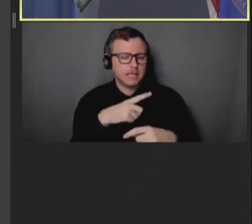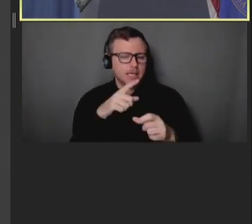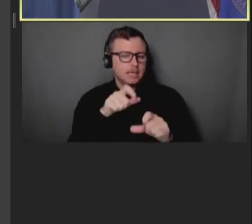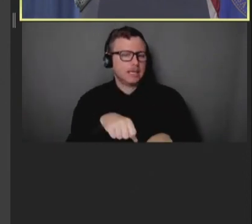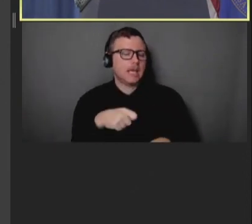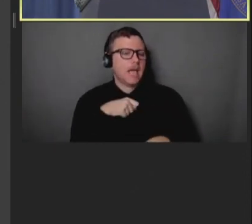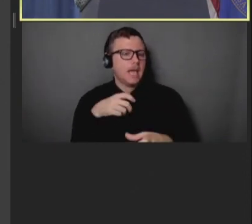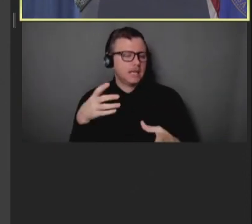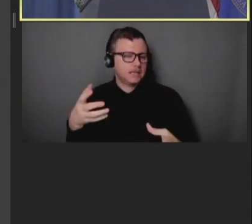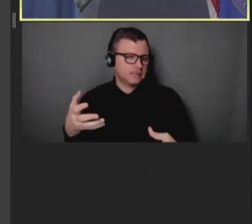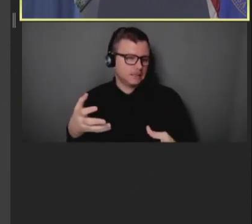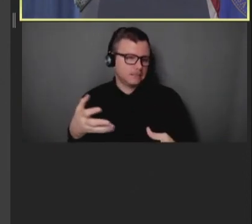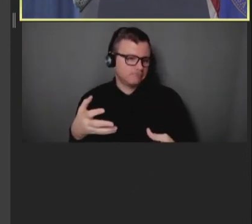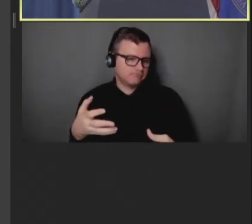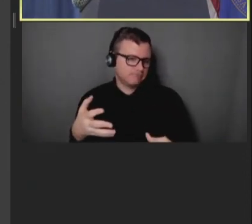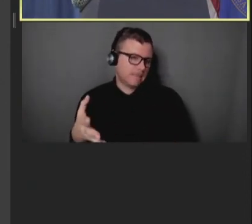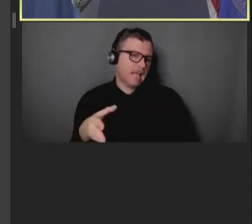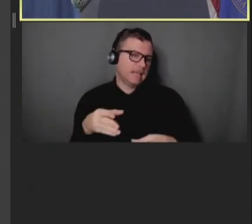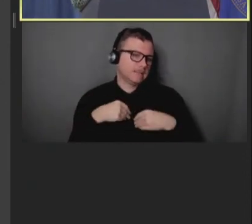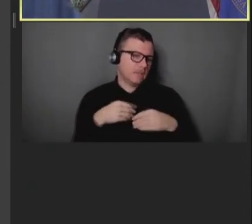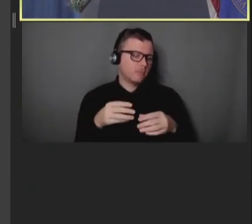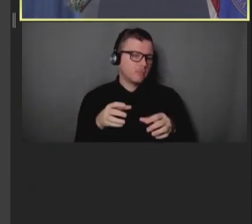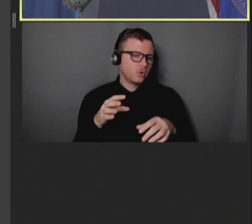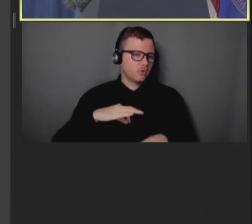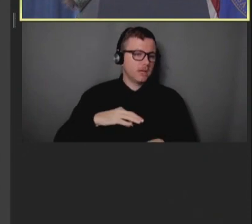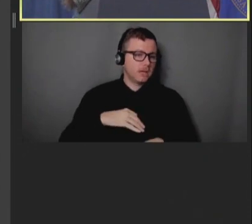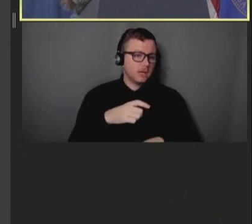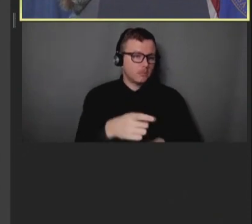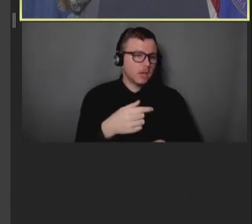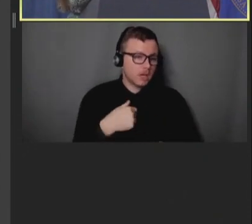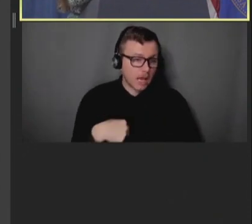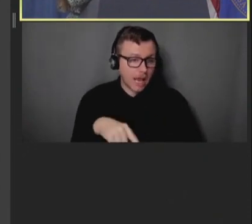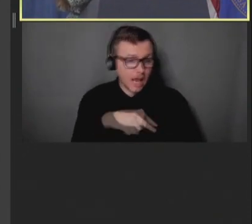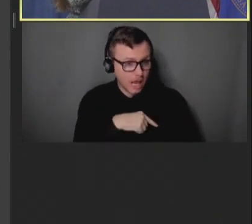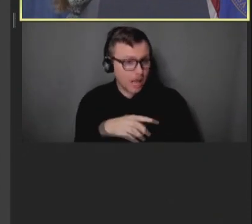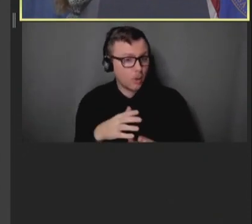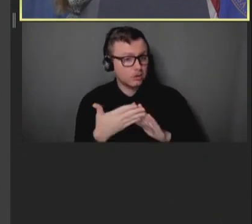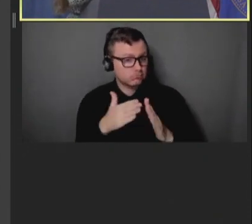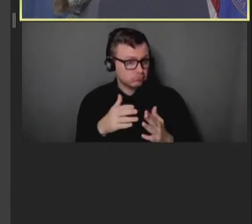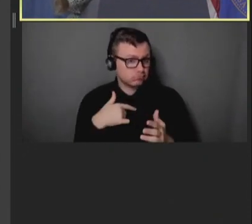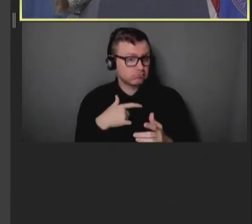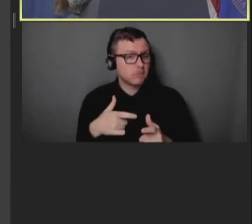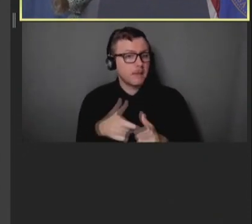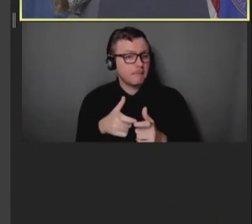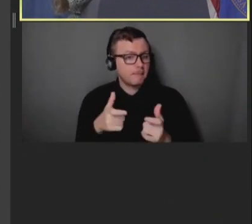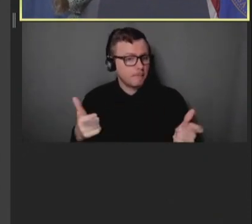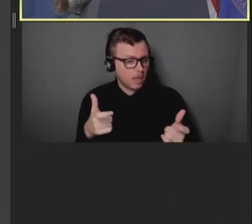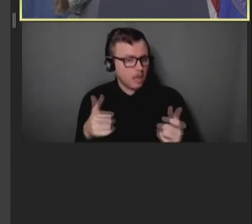really high vaccination rates. But in our town, we did have quite a large swath of the population who